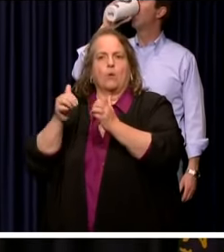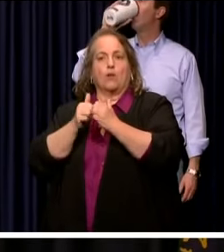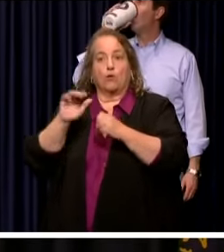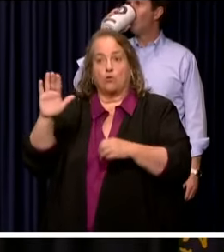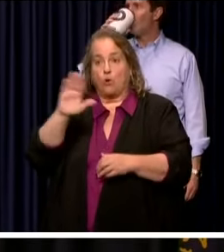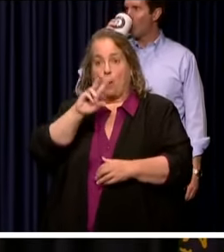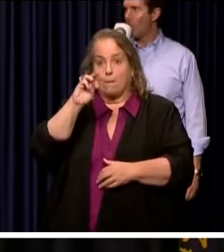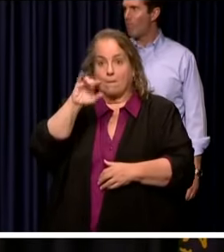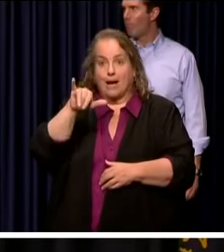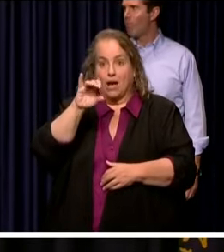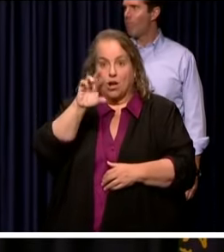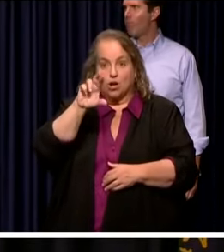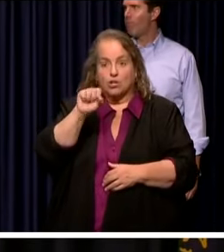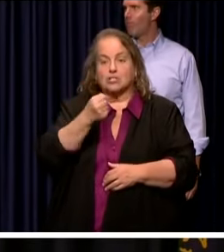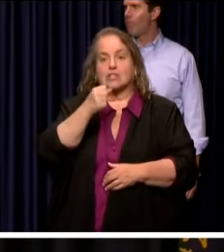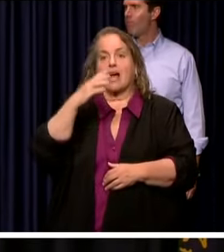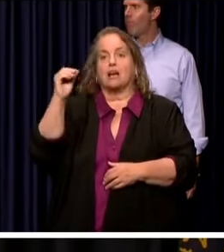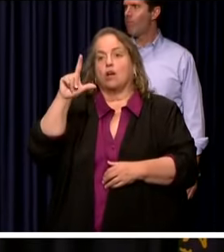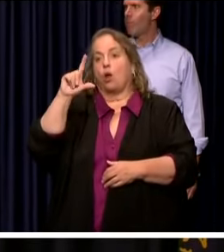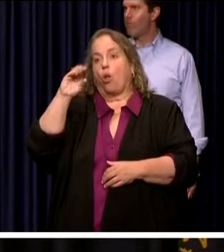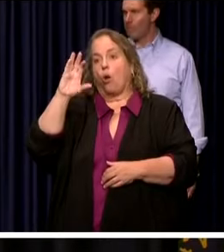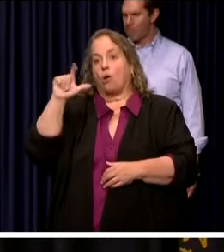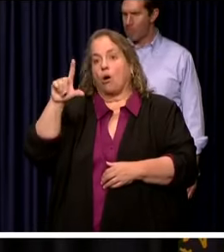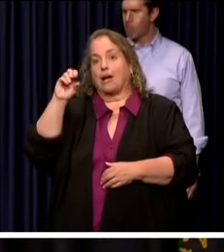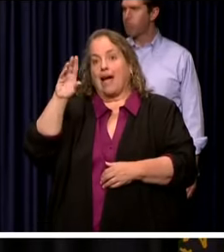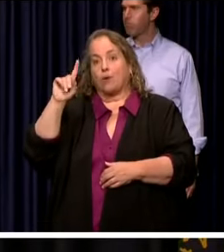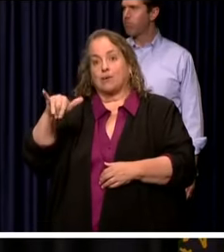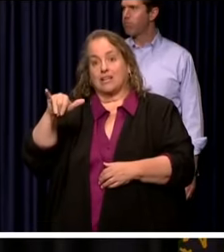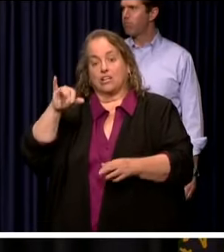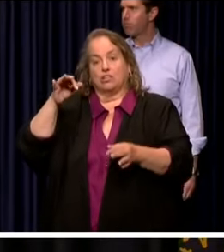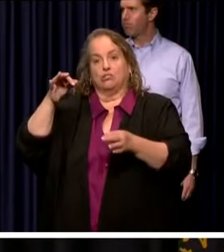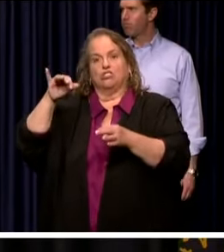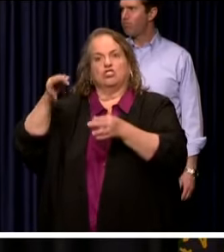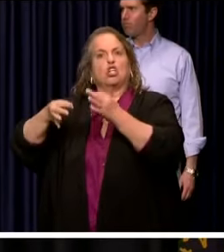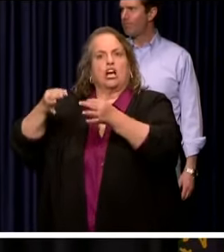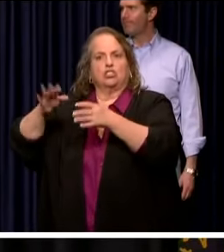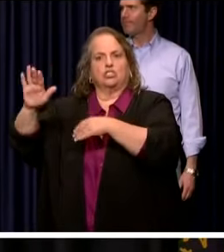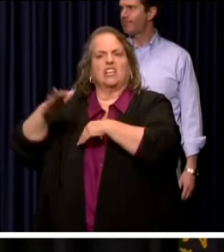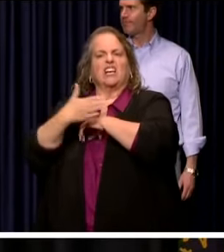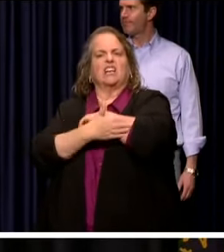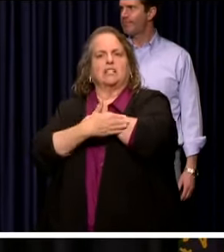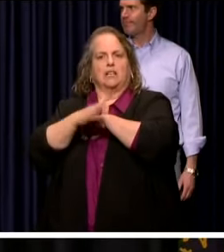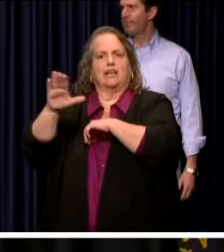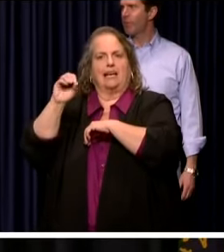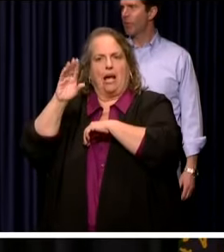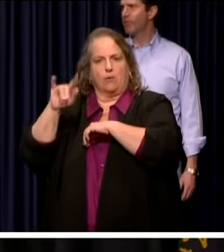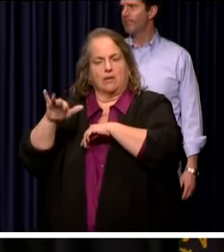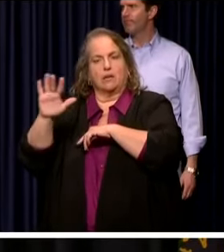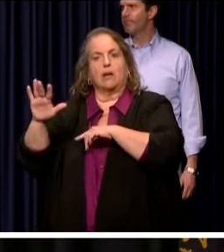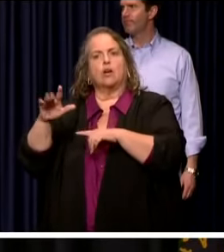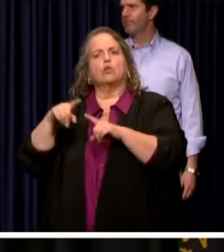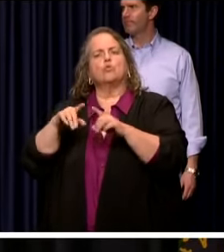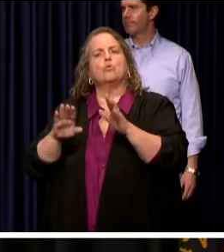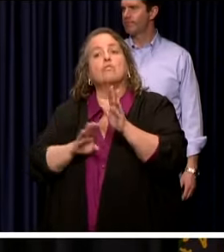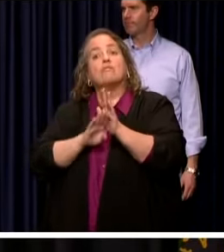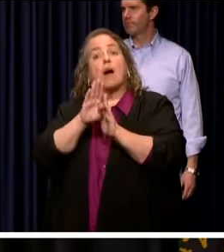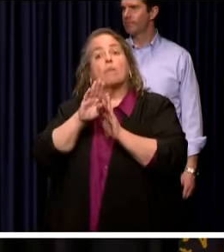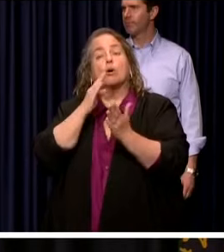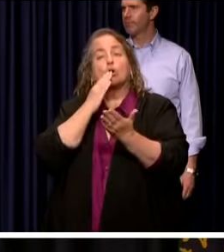TELEWORKING, YOU ARE LIMITING OUTSIDE TRAVEL FOR YOUR BUSINESS AS WELL, LESS SPACE TO FACE